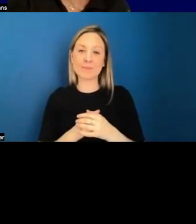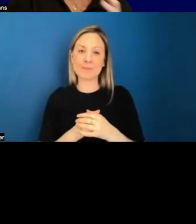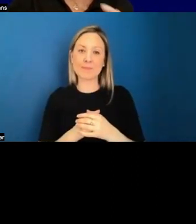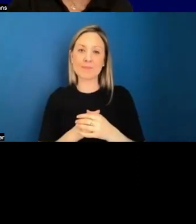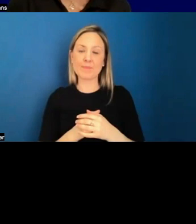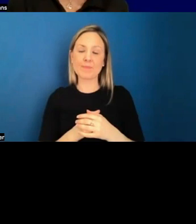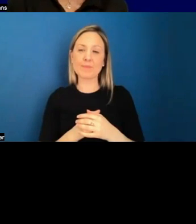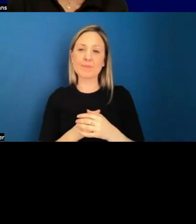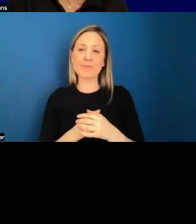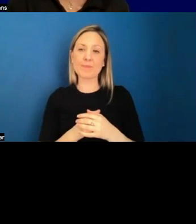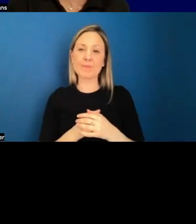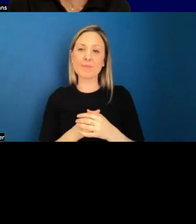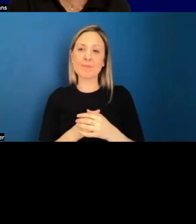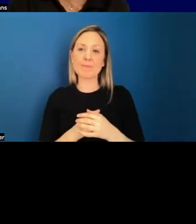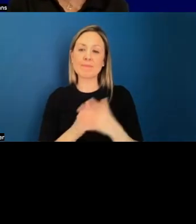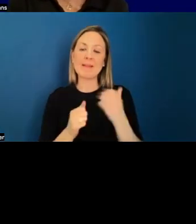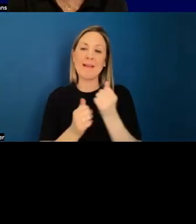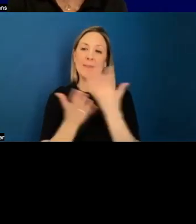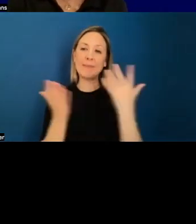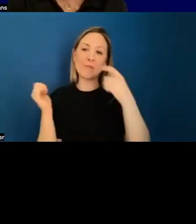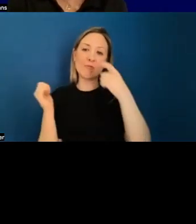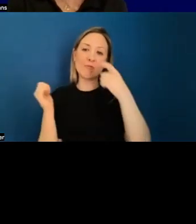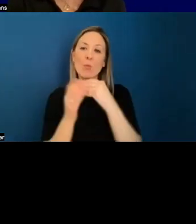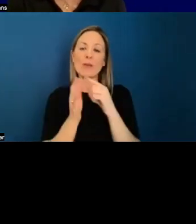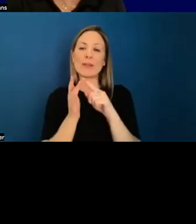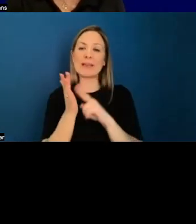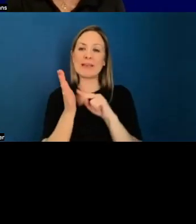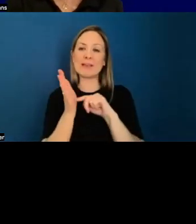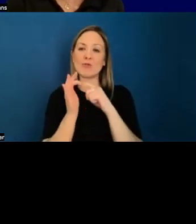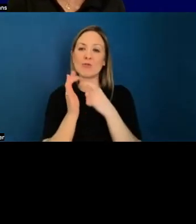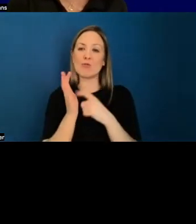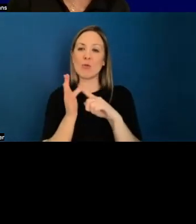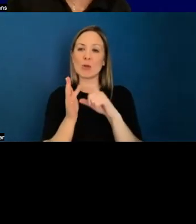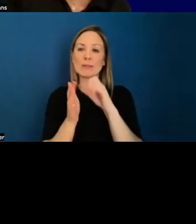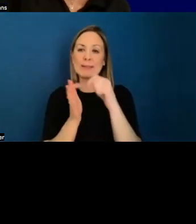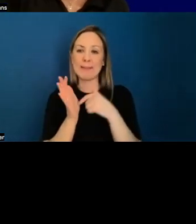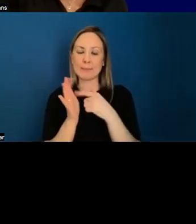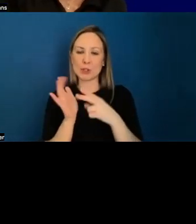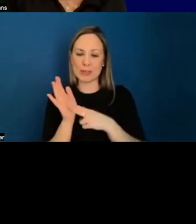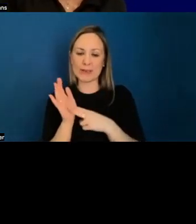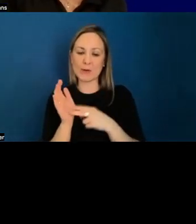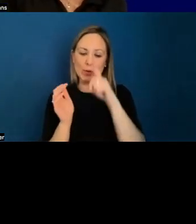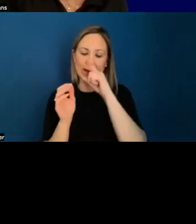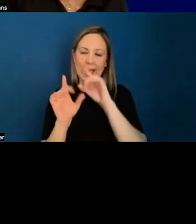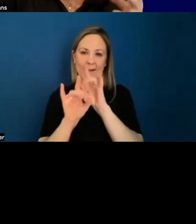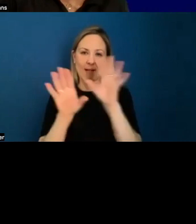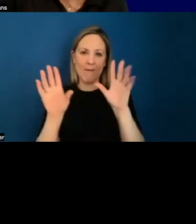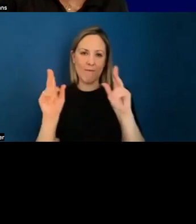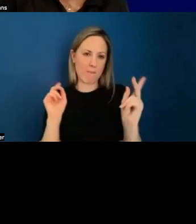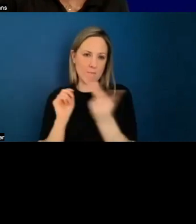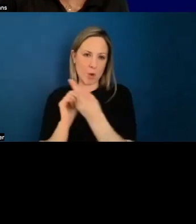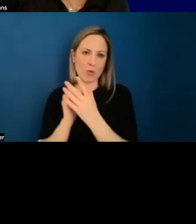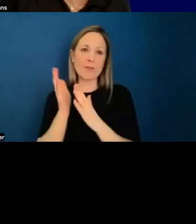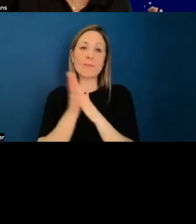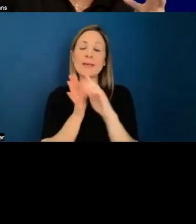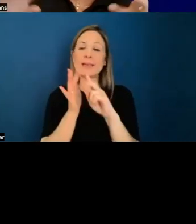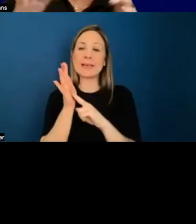significant role in interoception, we can define each part’s role. So the insula, being part of